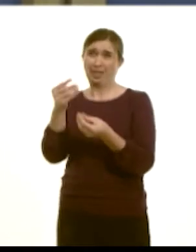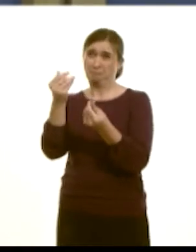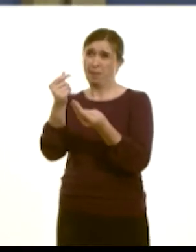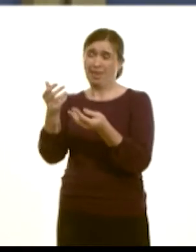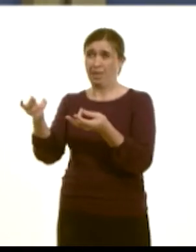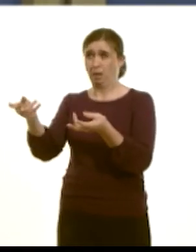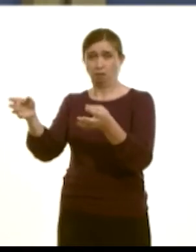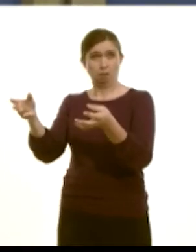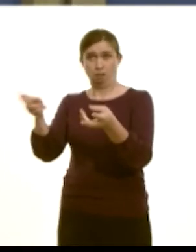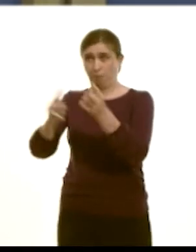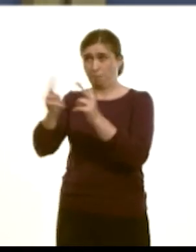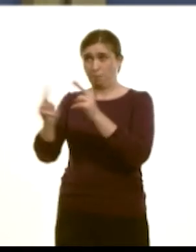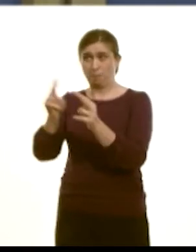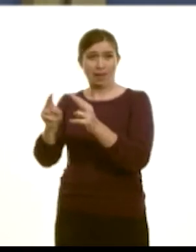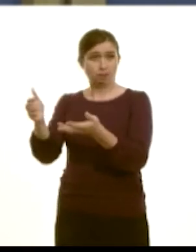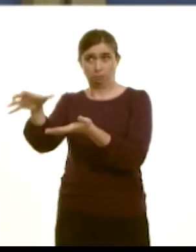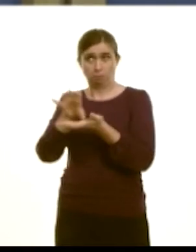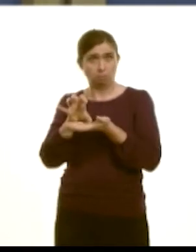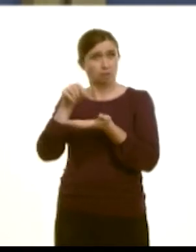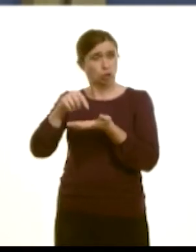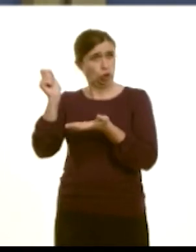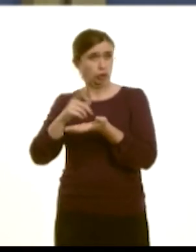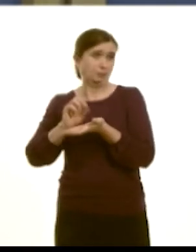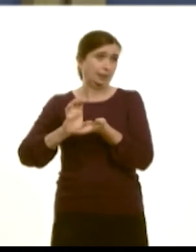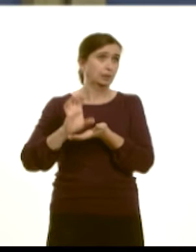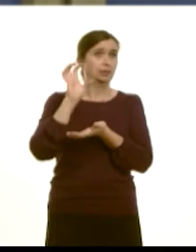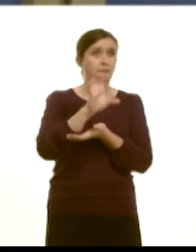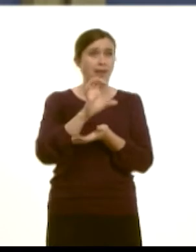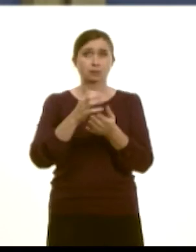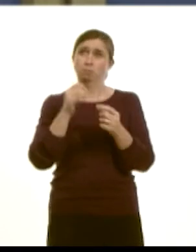What will you do to encourage Welsh local authorities to make sure that they minimise